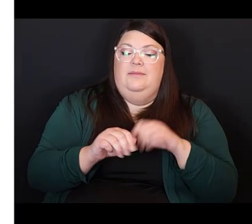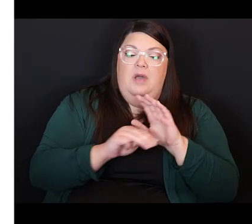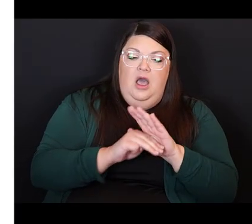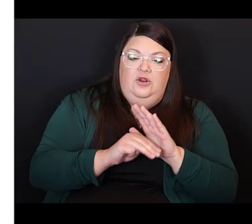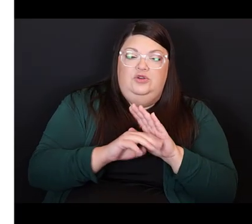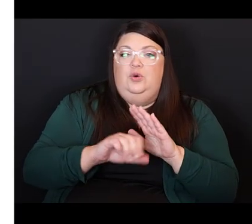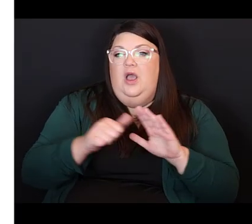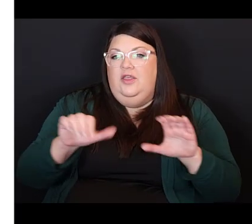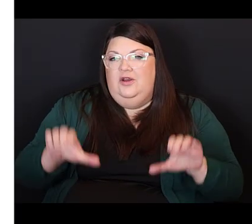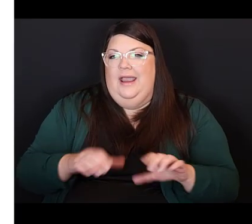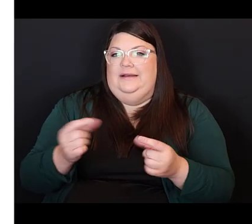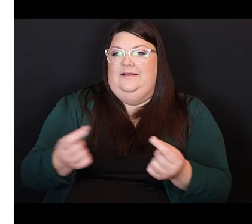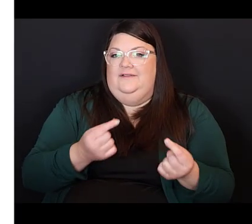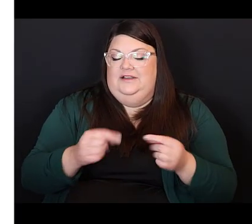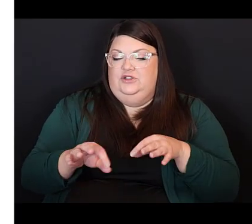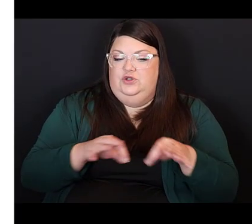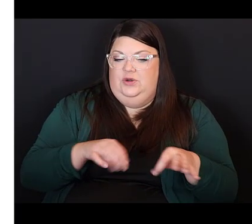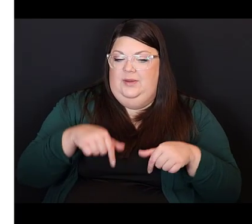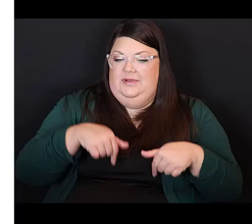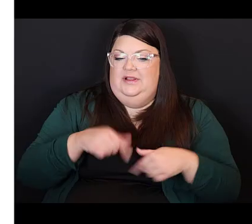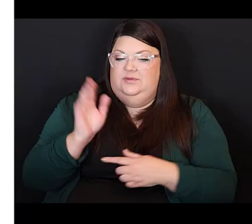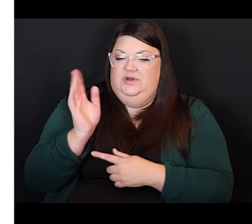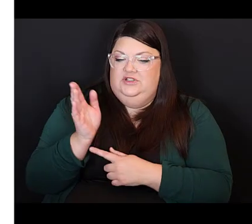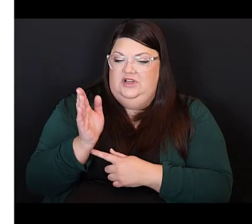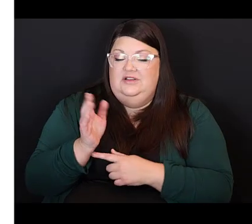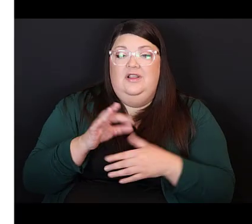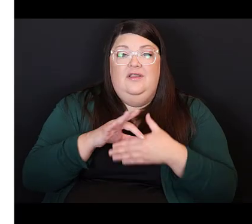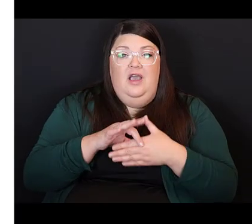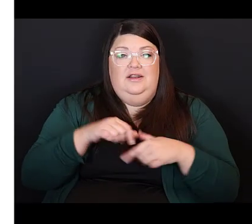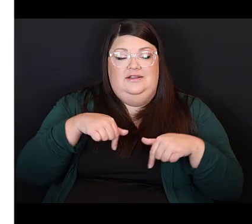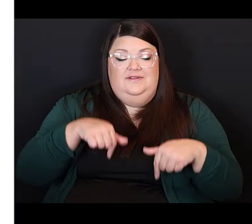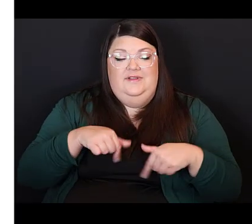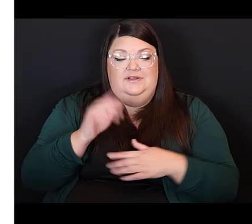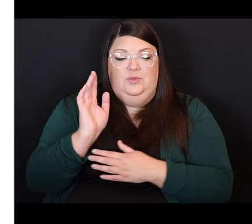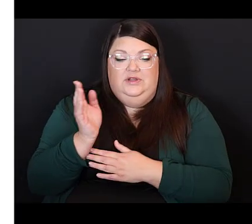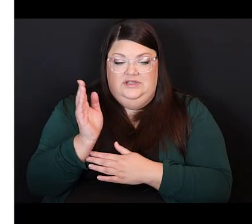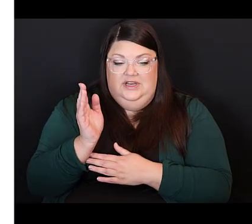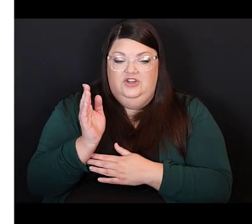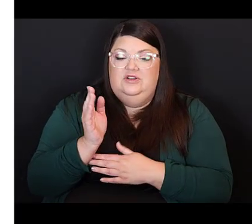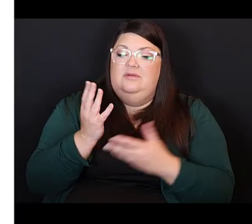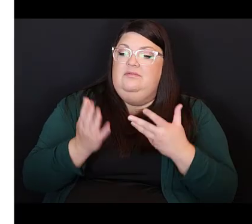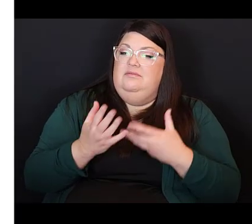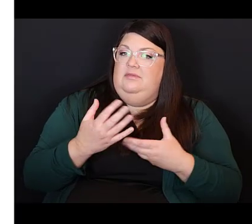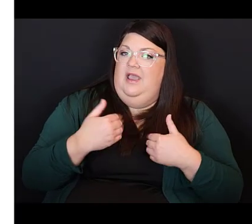practices, models, or other activities described or discussed in this presentation. The contents